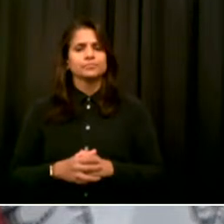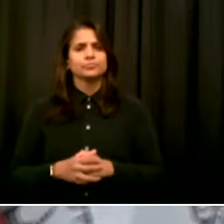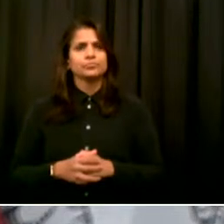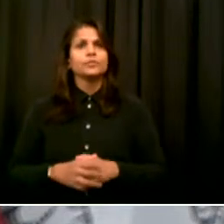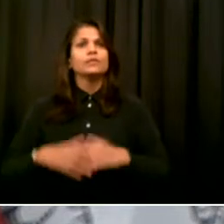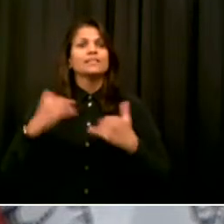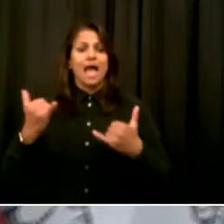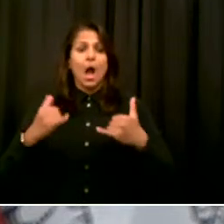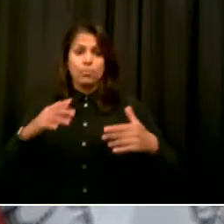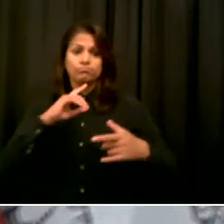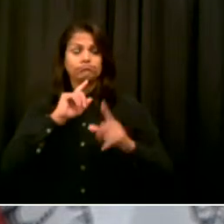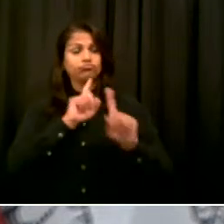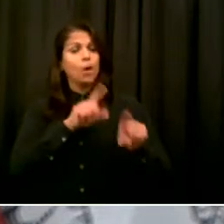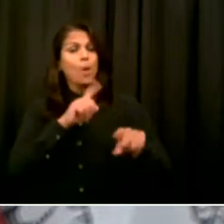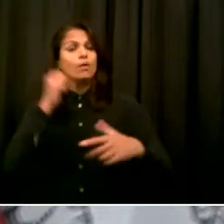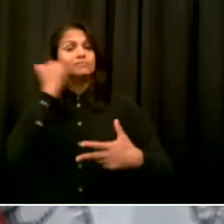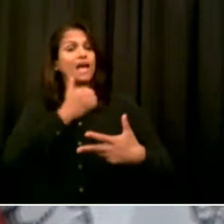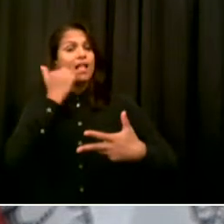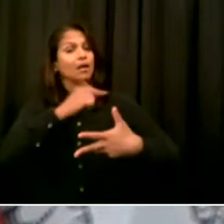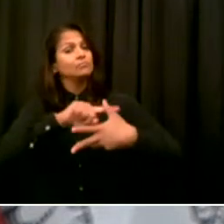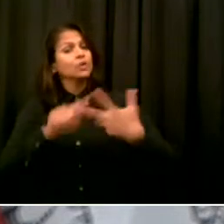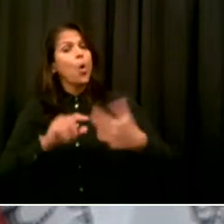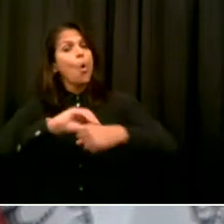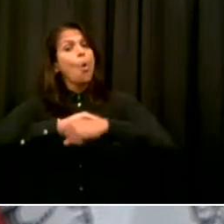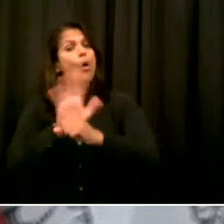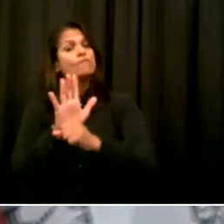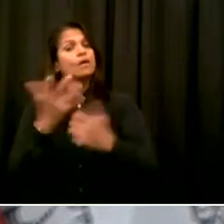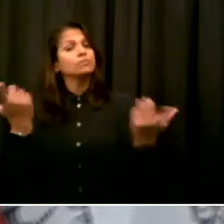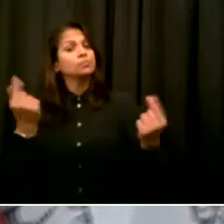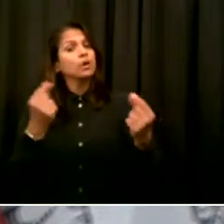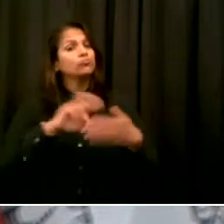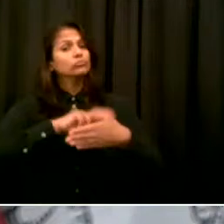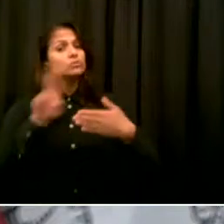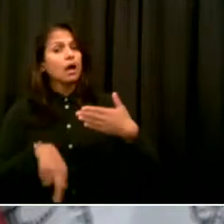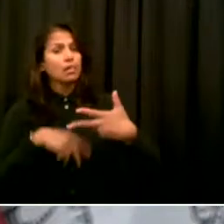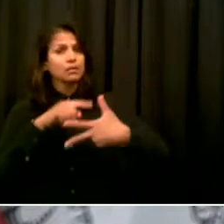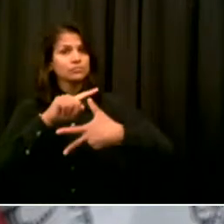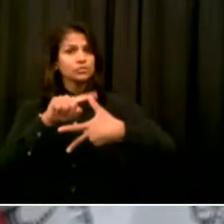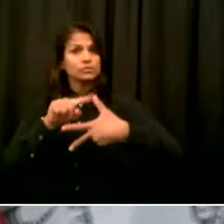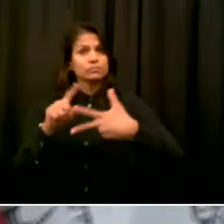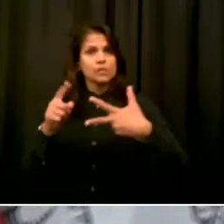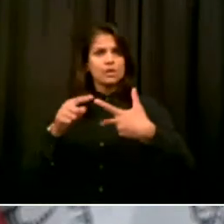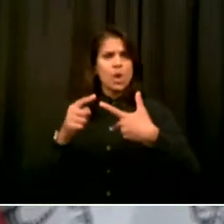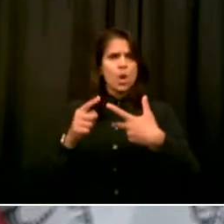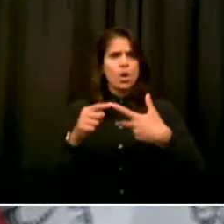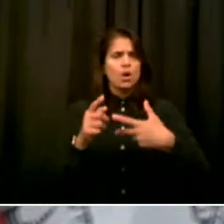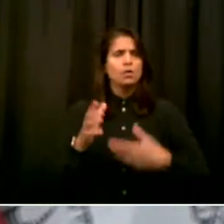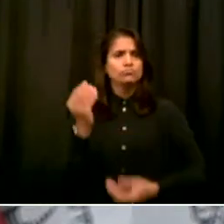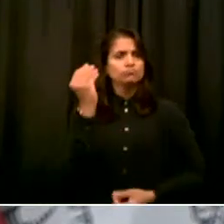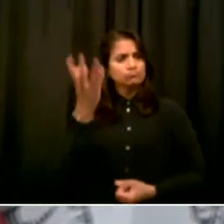TO MAKE THAT CHOICE. YOU HAVE